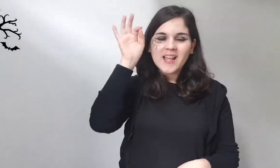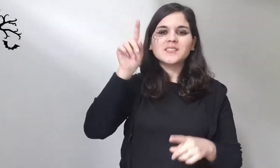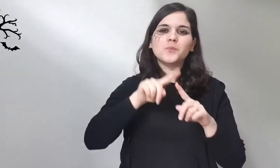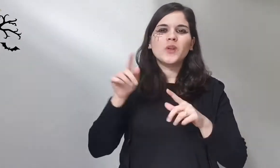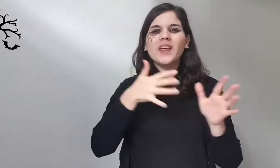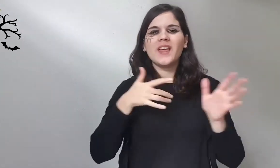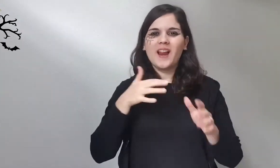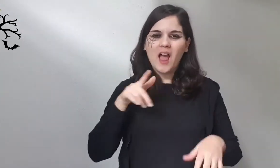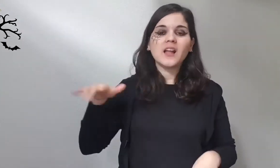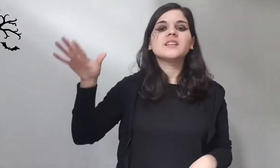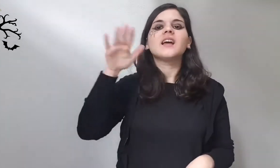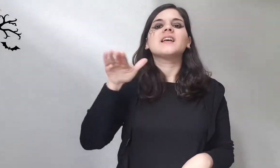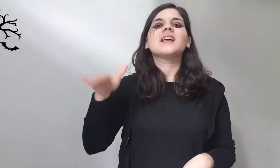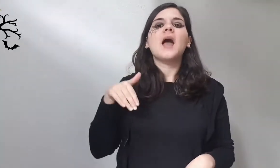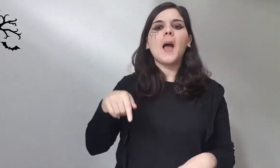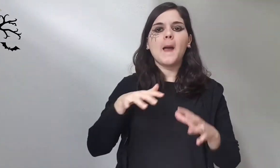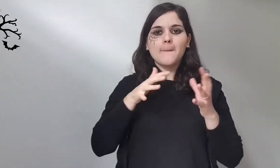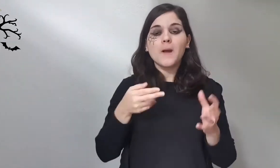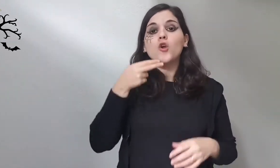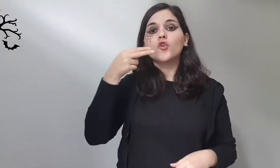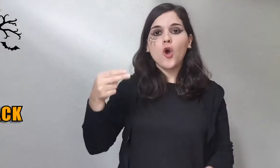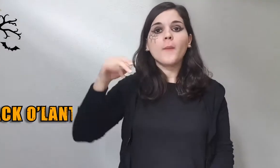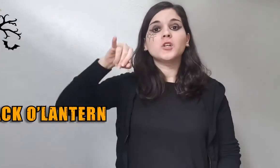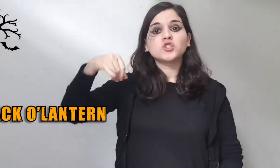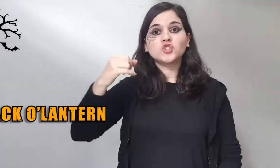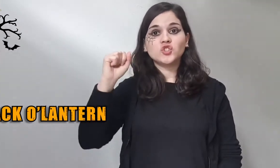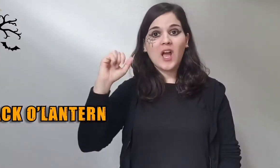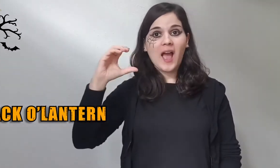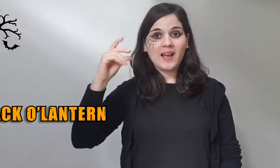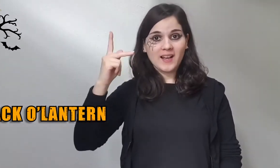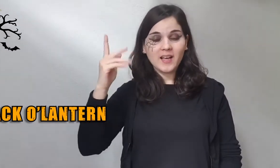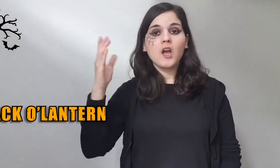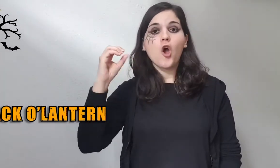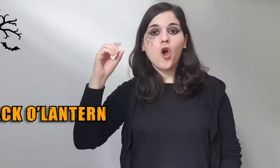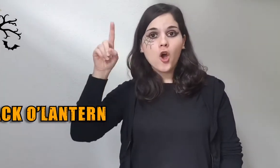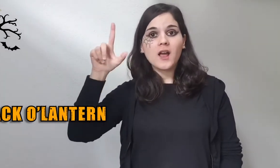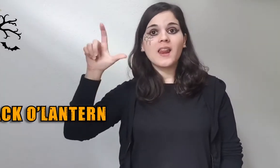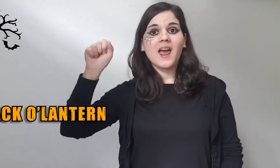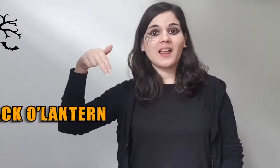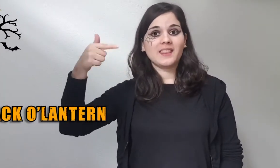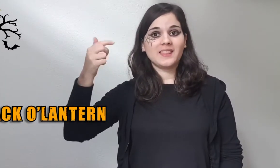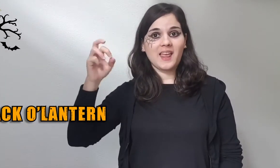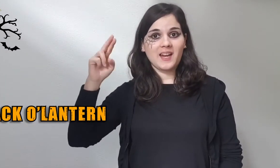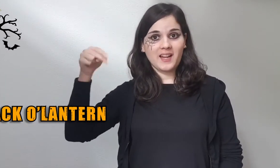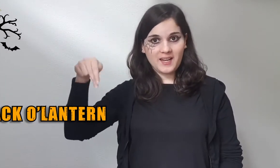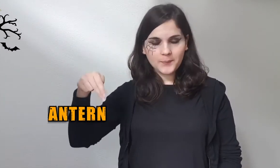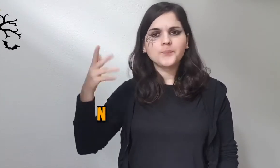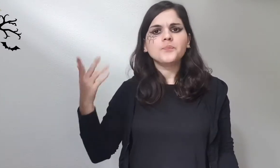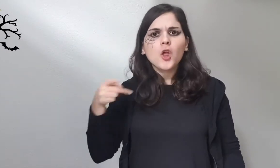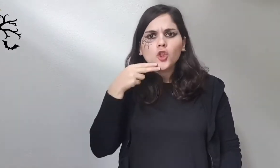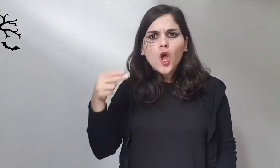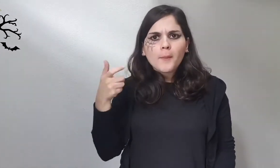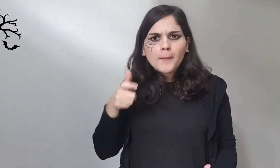The British and the Irish call it "Jack o'lantern",